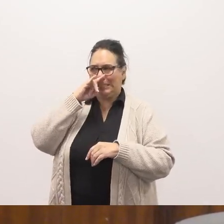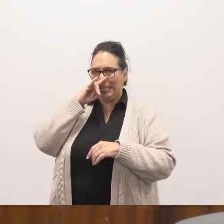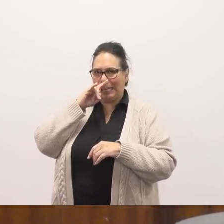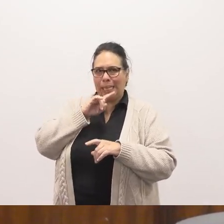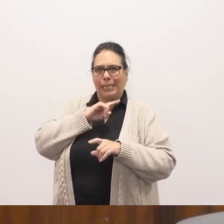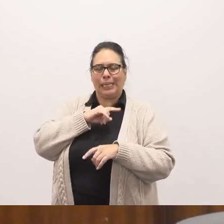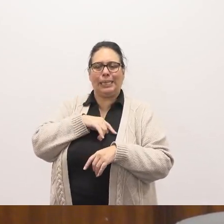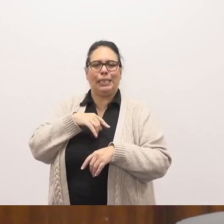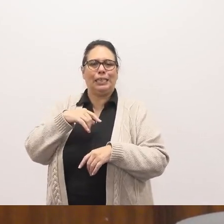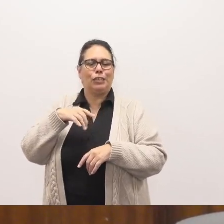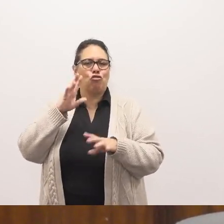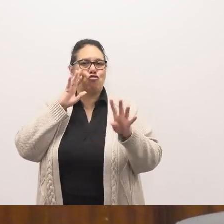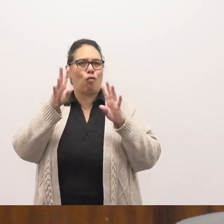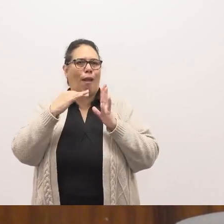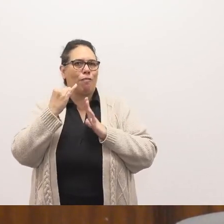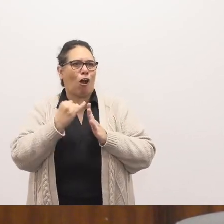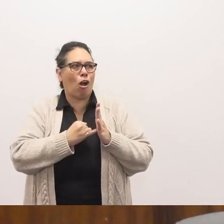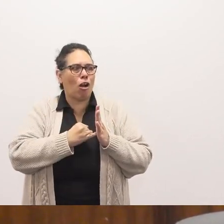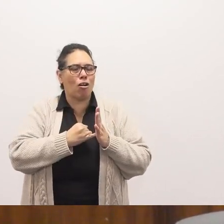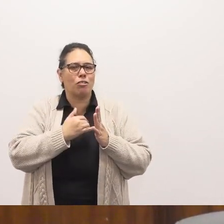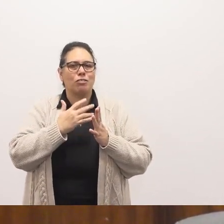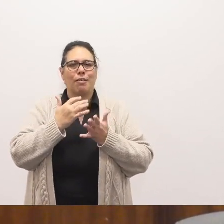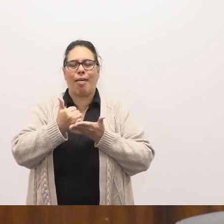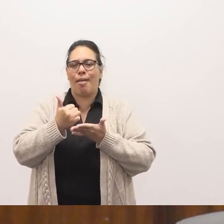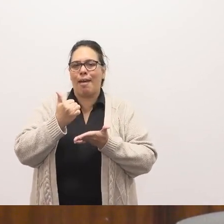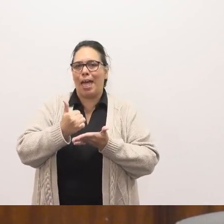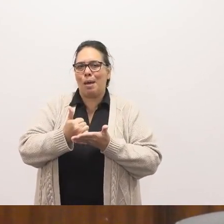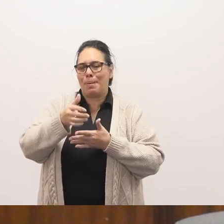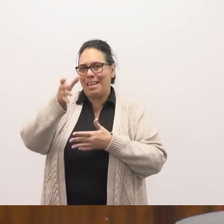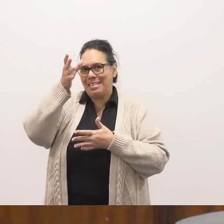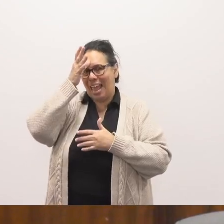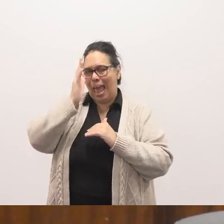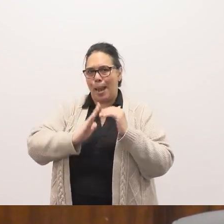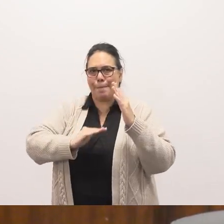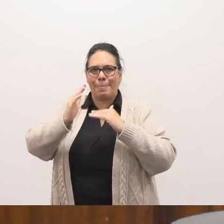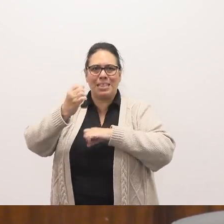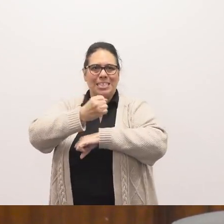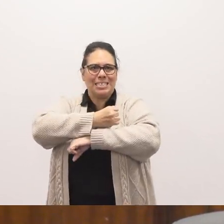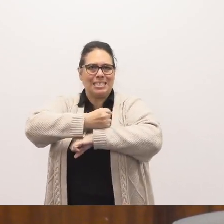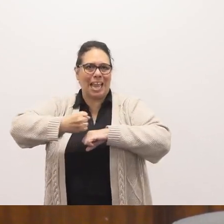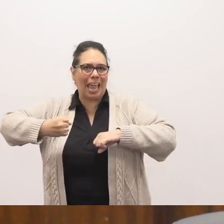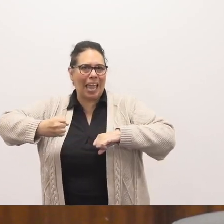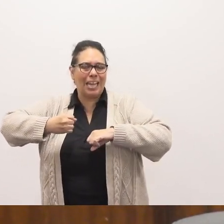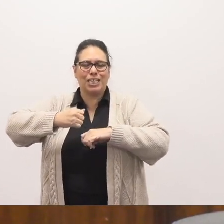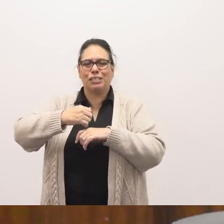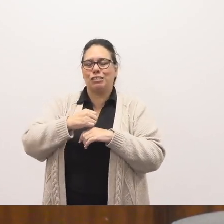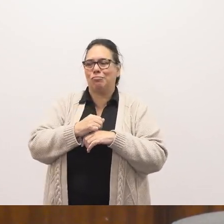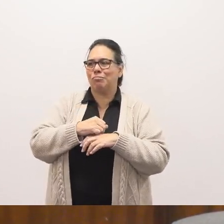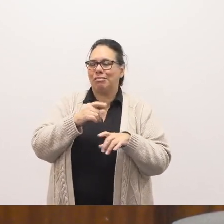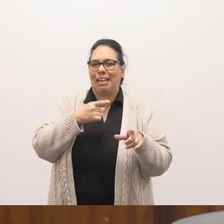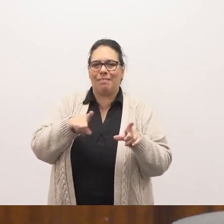to helping my dad build the stage... I think it's one of those events that if you grew up